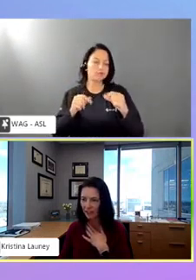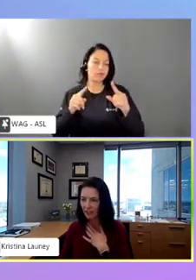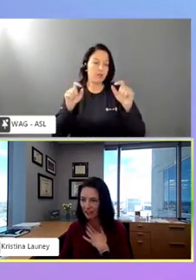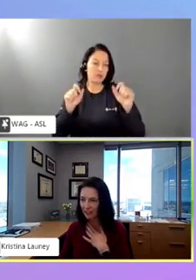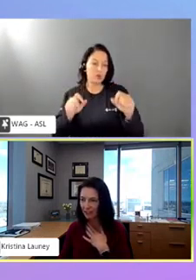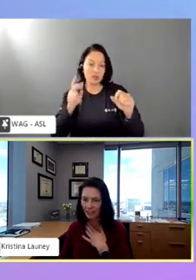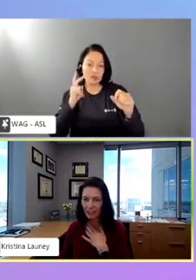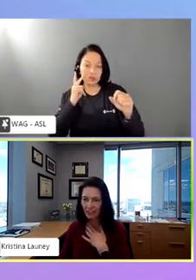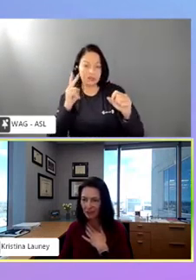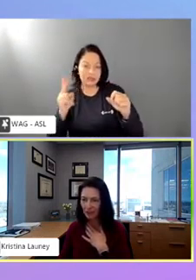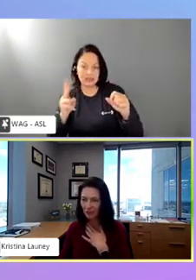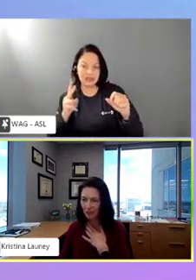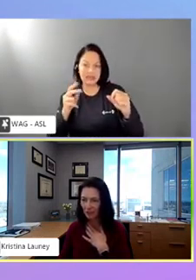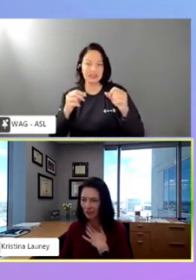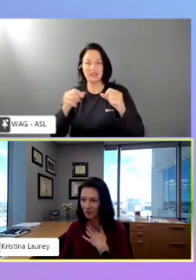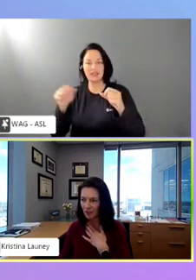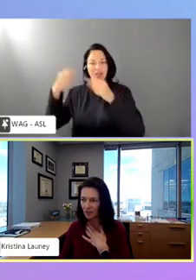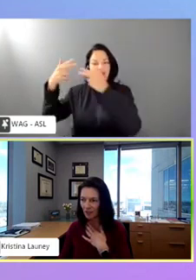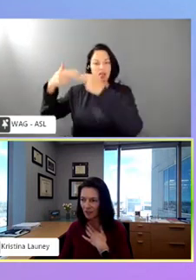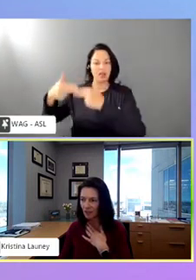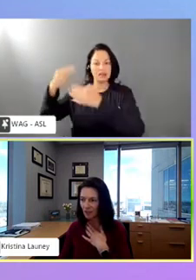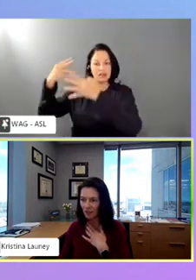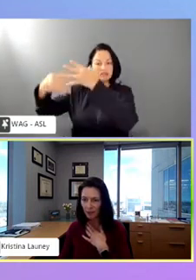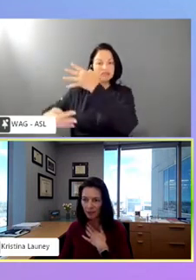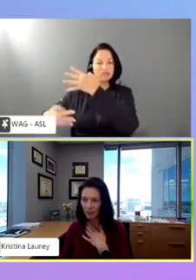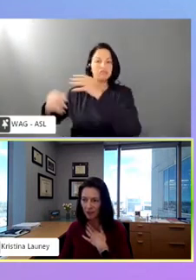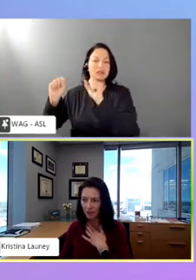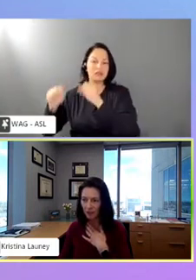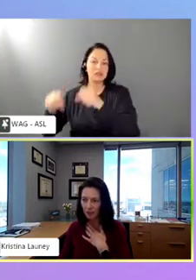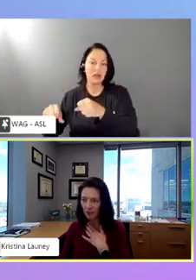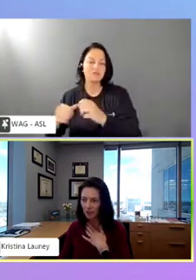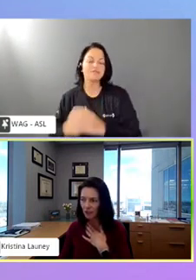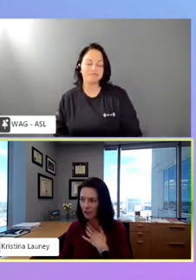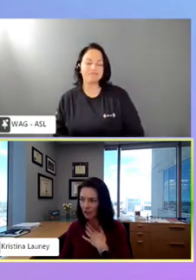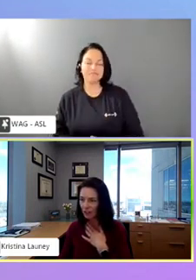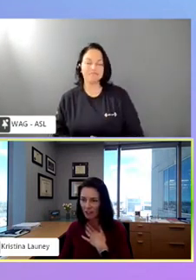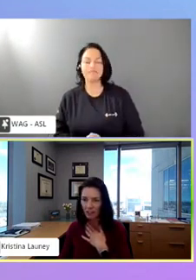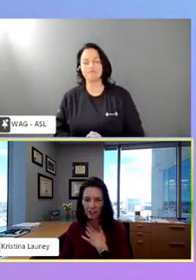[KRISTINA] My Powerpoint is not cooperating on my screen, so you are all going to get the